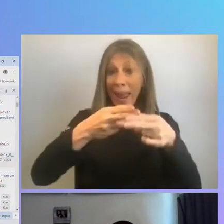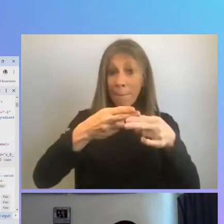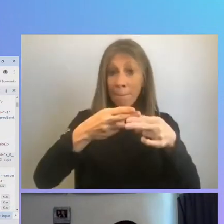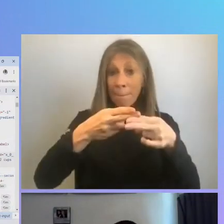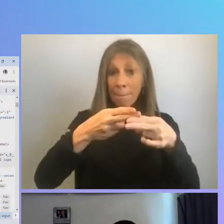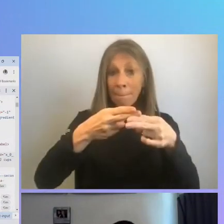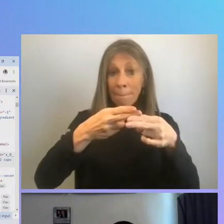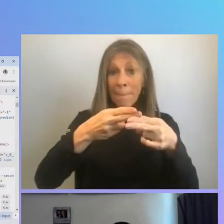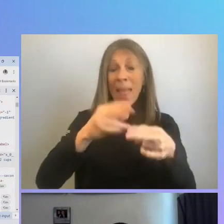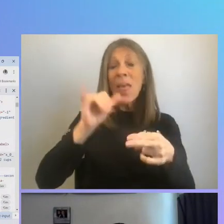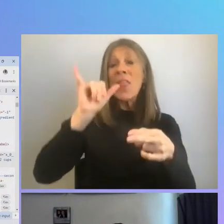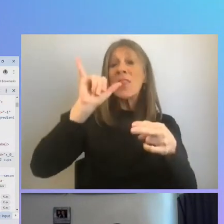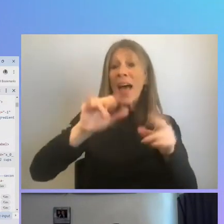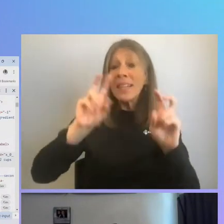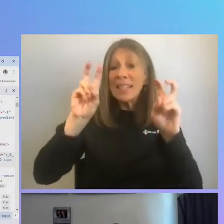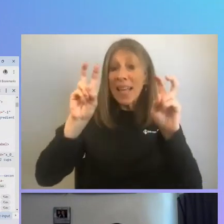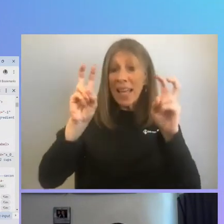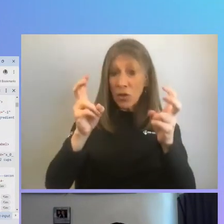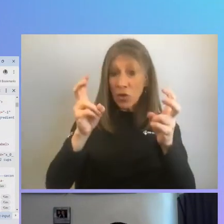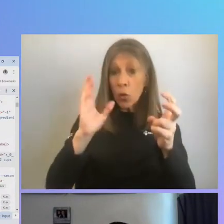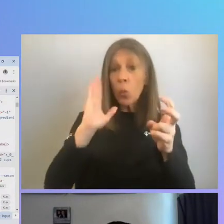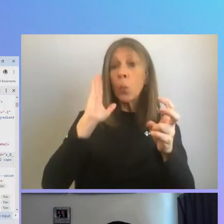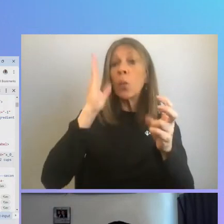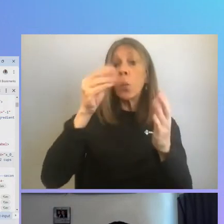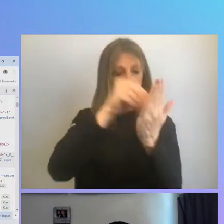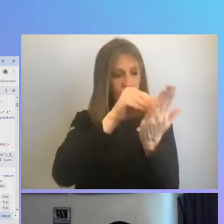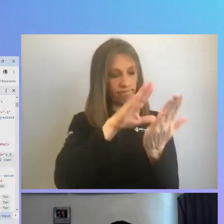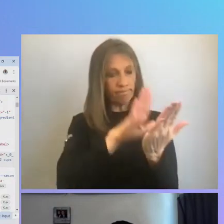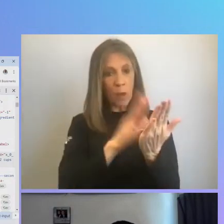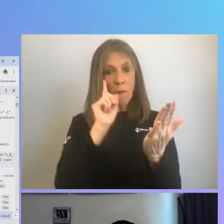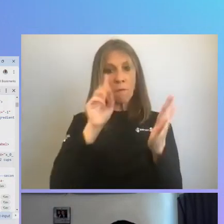the issue we're going to record for a developer to actually fix.